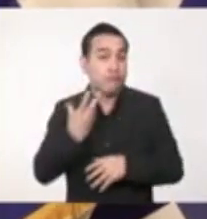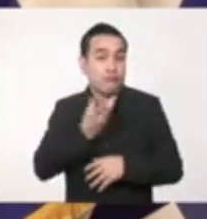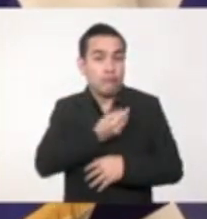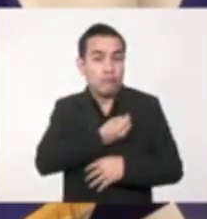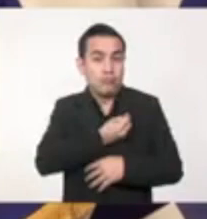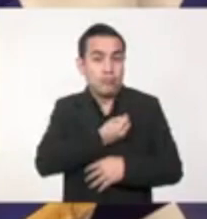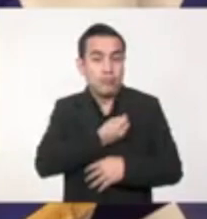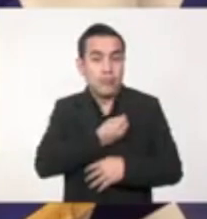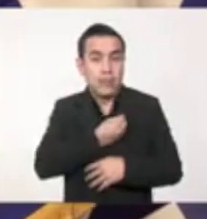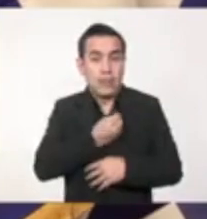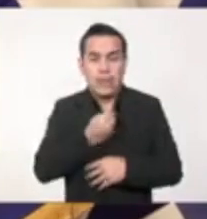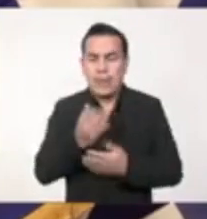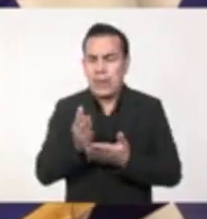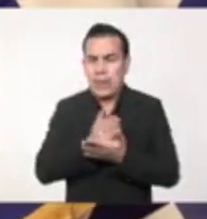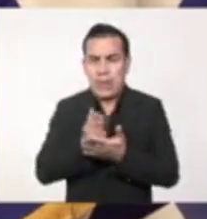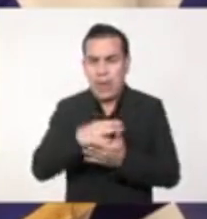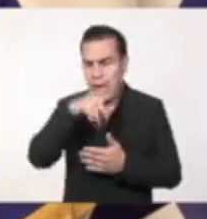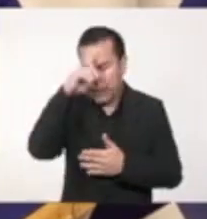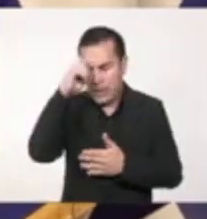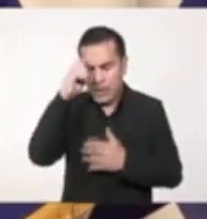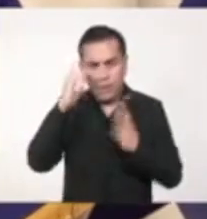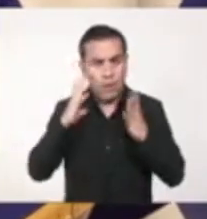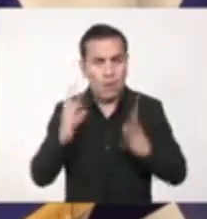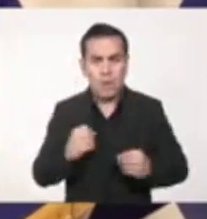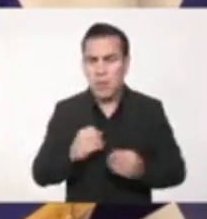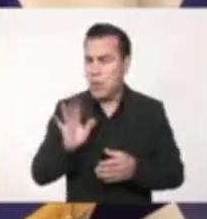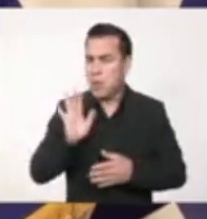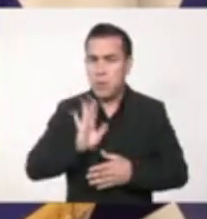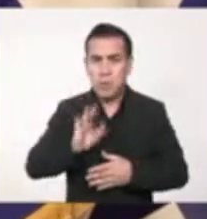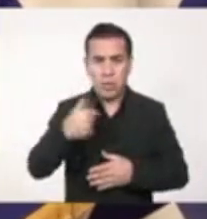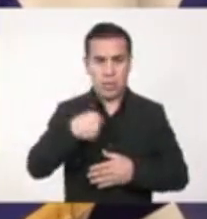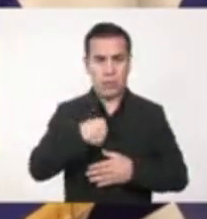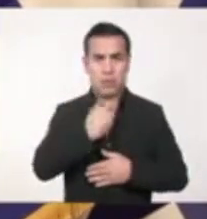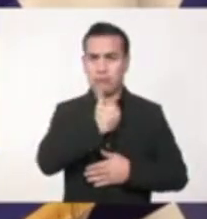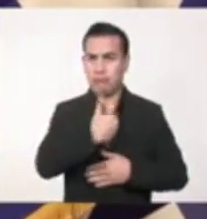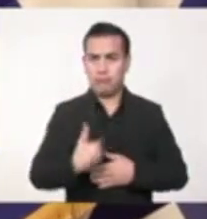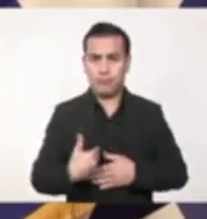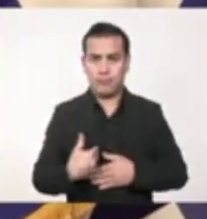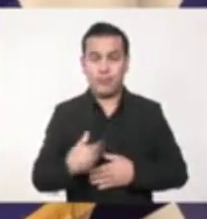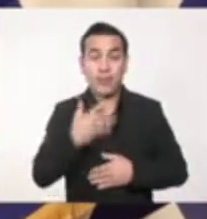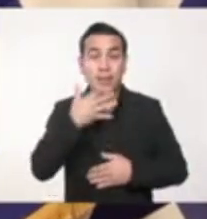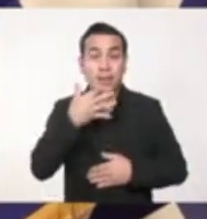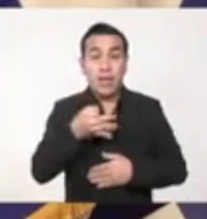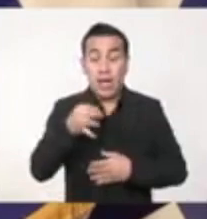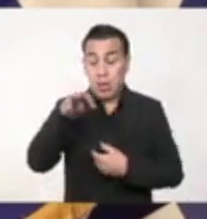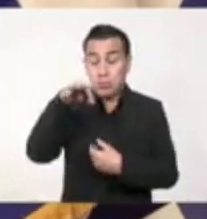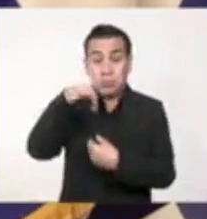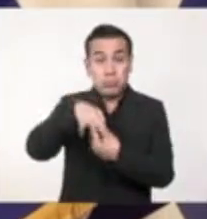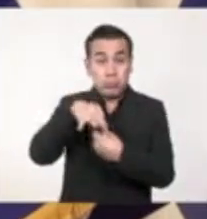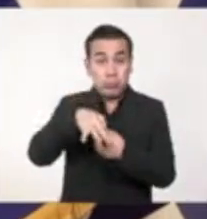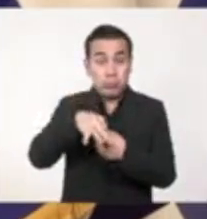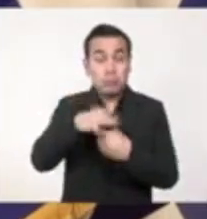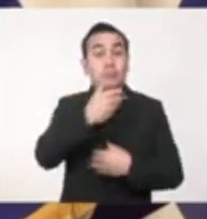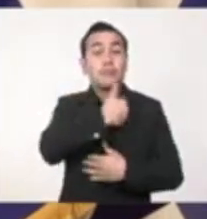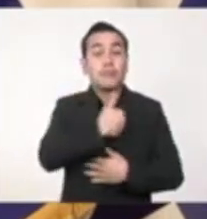attrition, when we had zero days to rule, we took out in a presidential election, let's get one point four